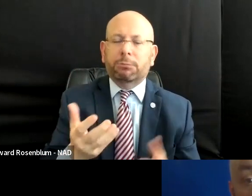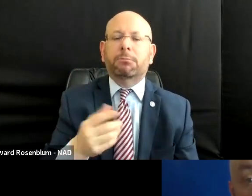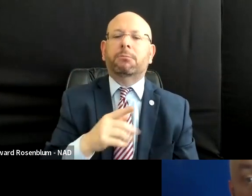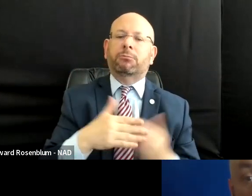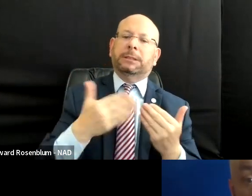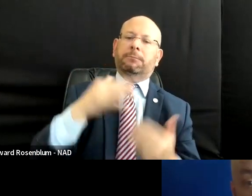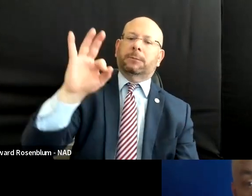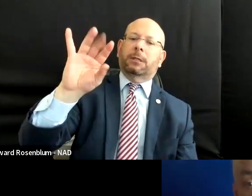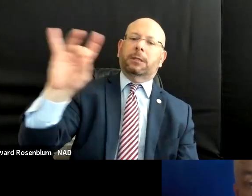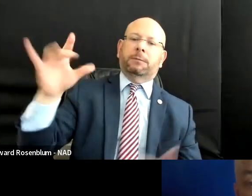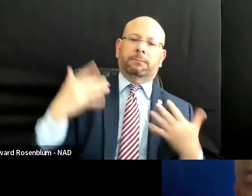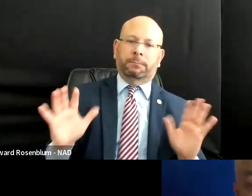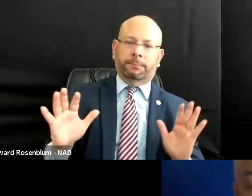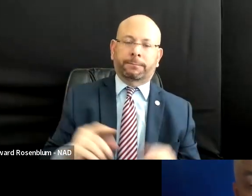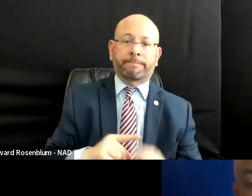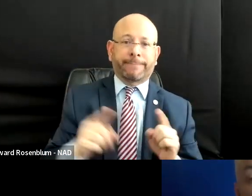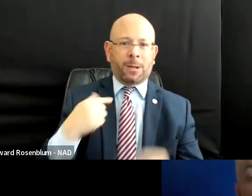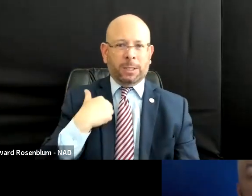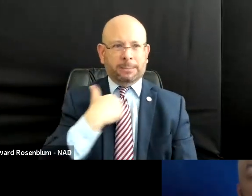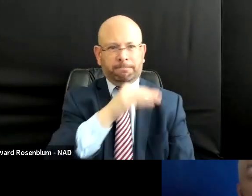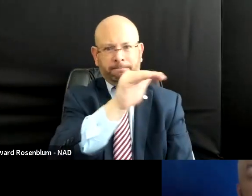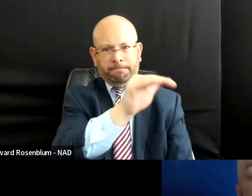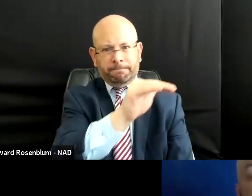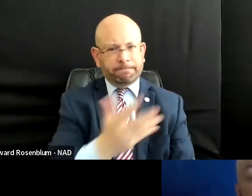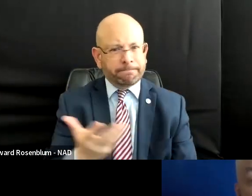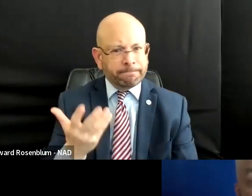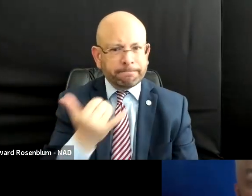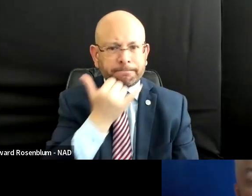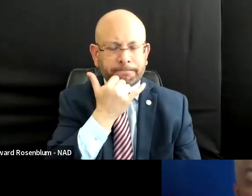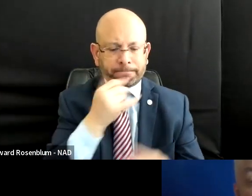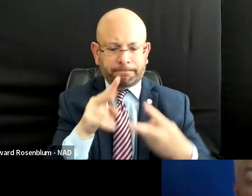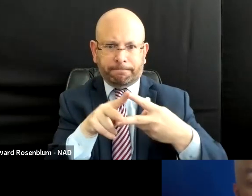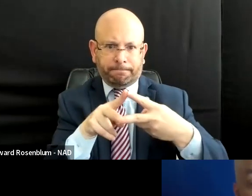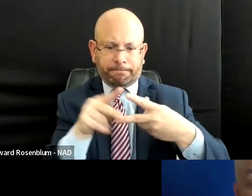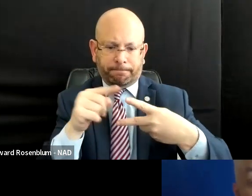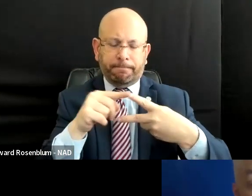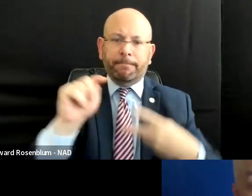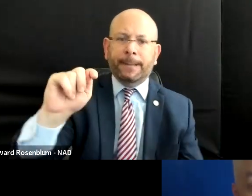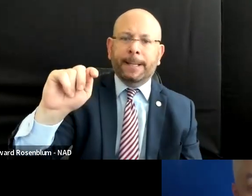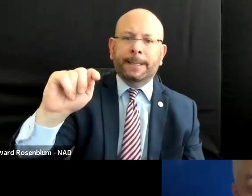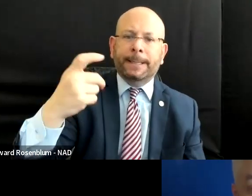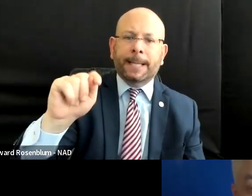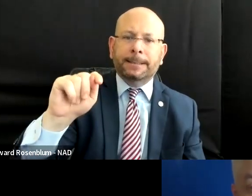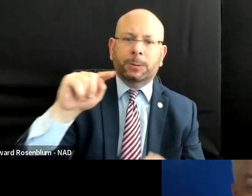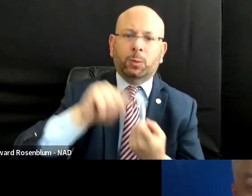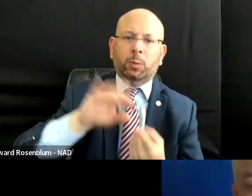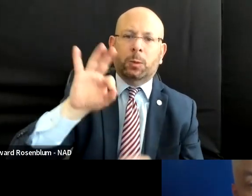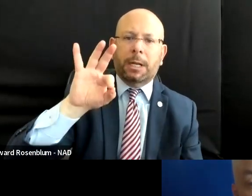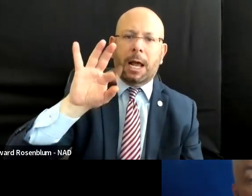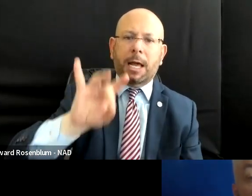had to dial in a full ten numbers, which wasn't easy for people who